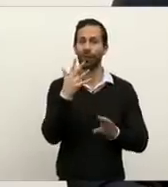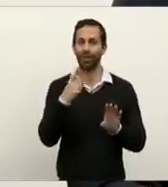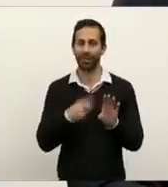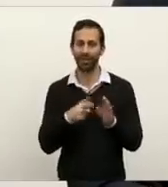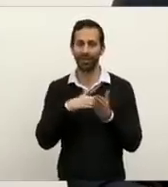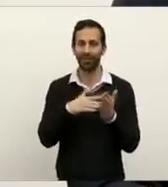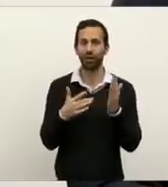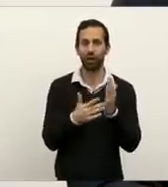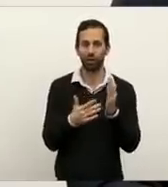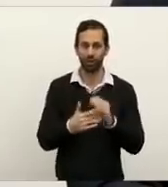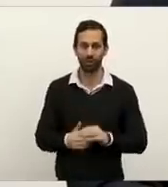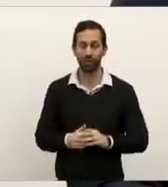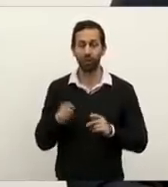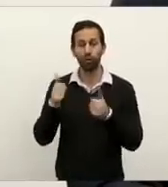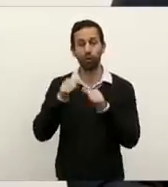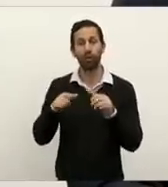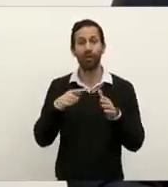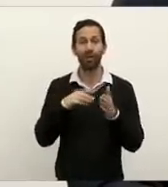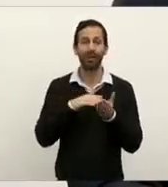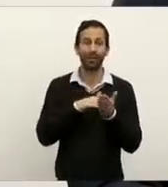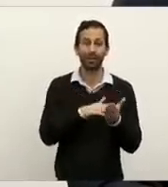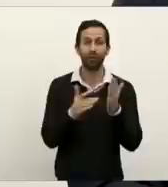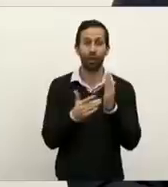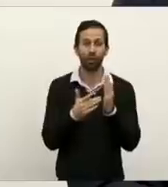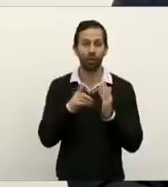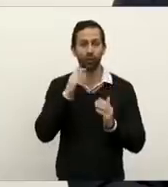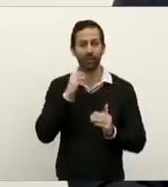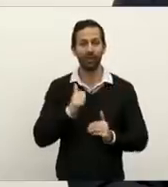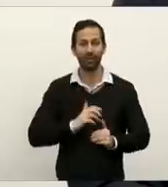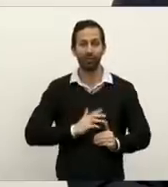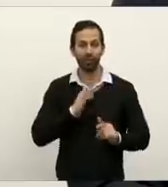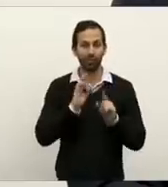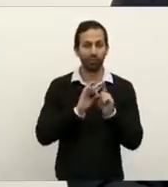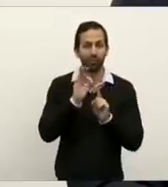As a user of AT, he has always had an interest in improvements in technology,